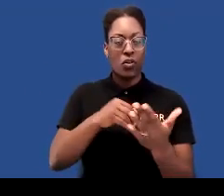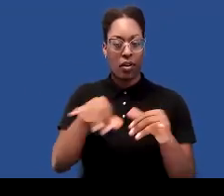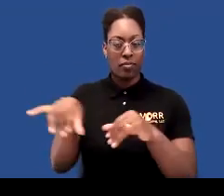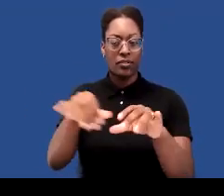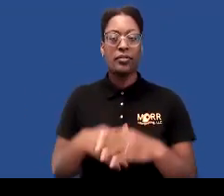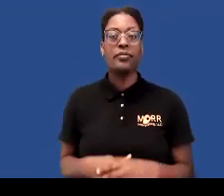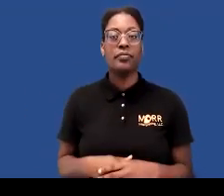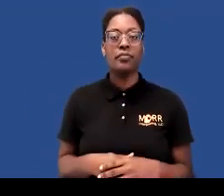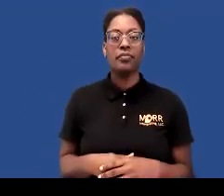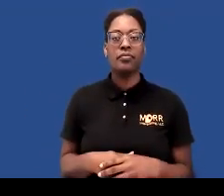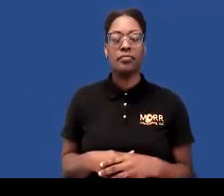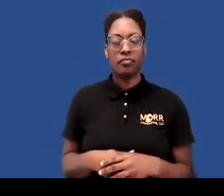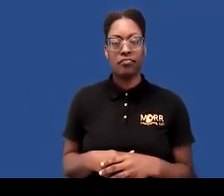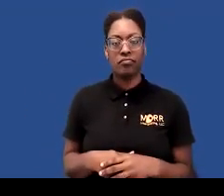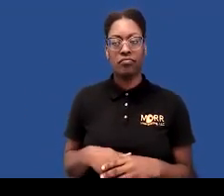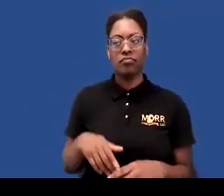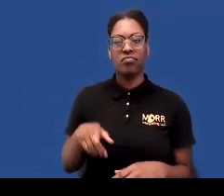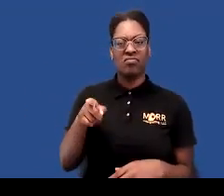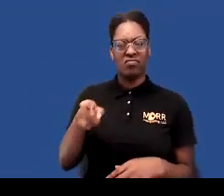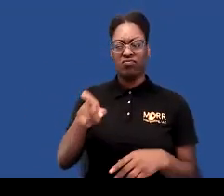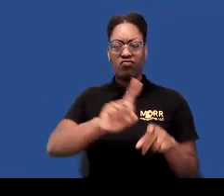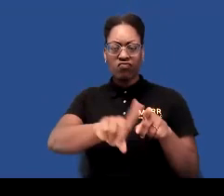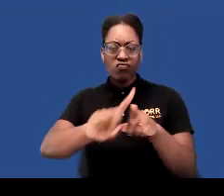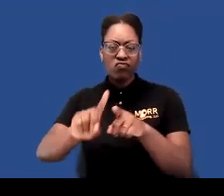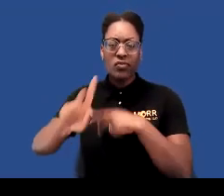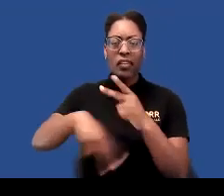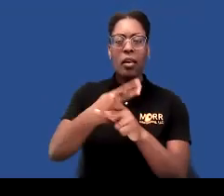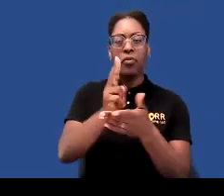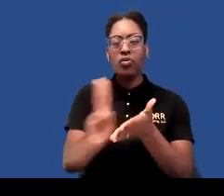a variety of institutional types, including predominantly white institutions,